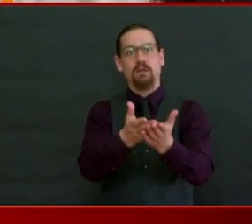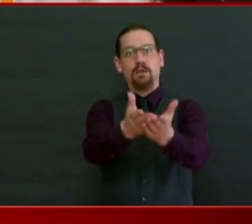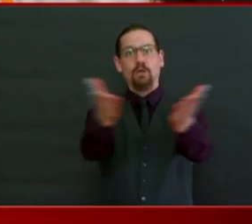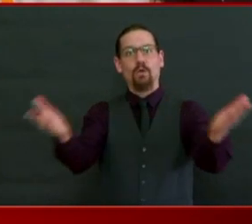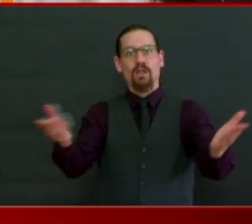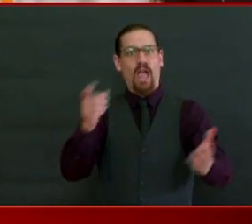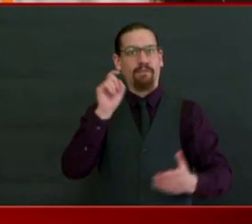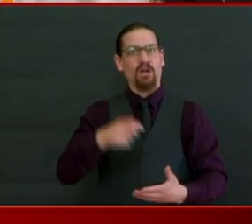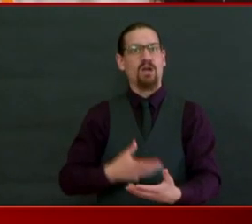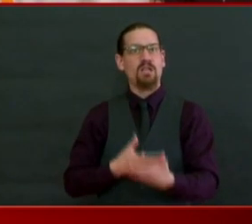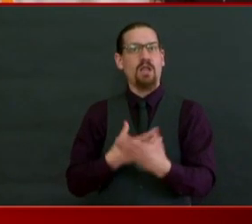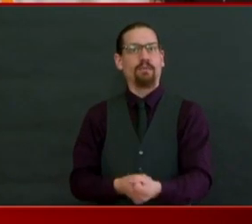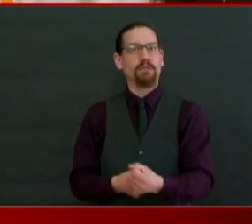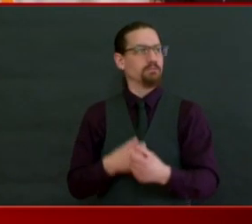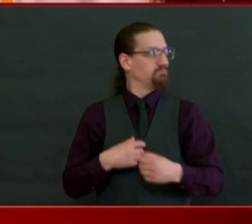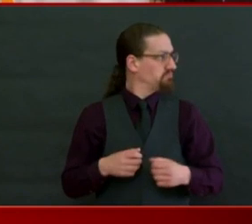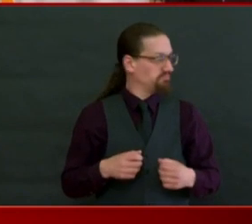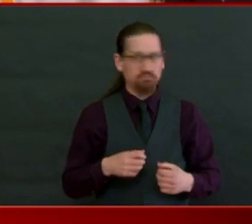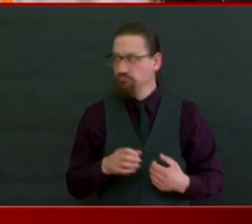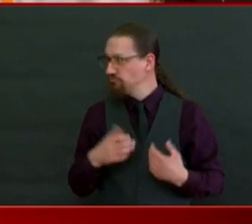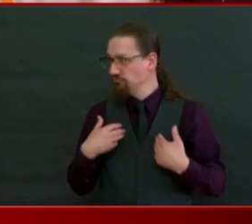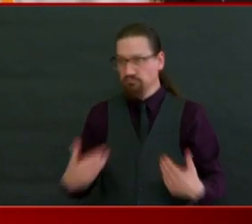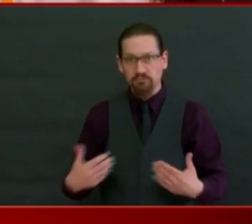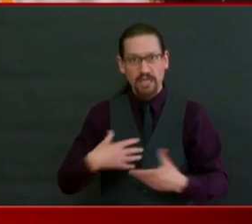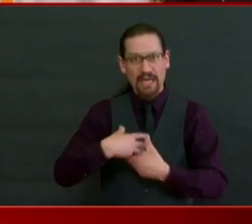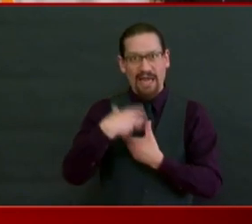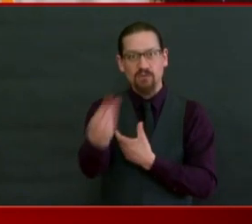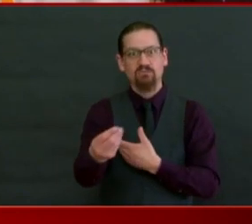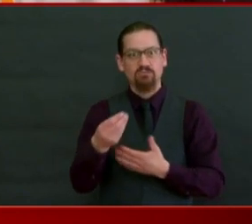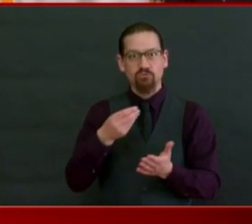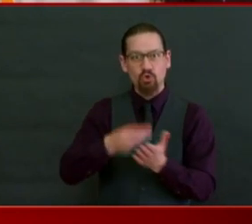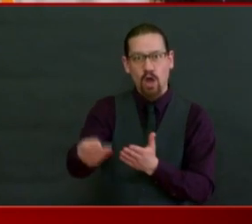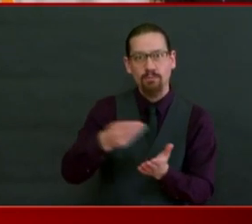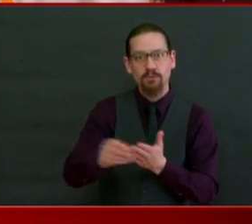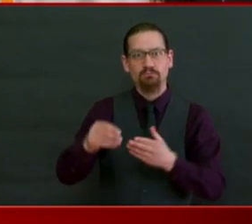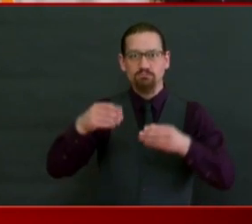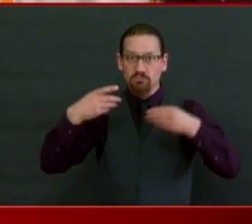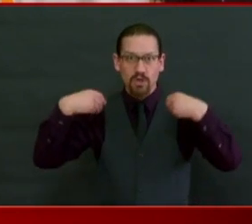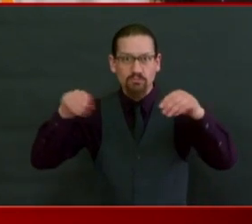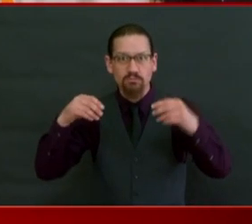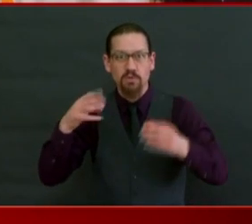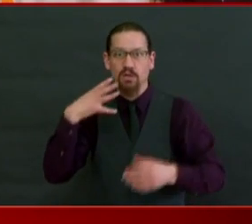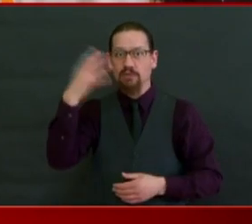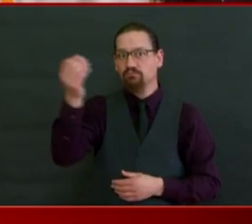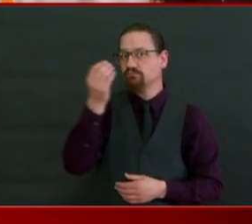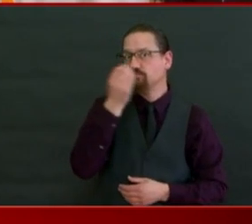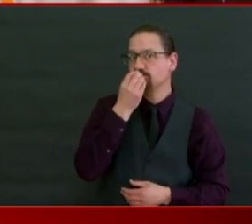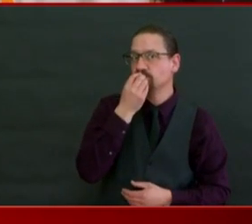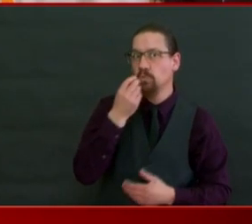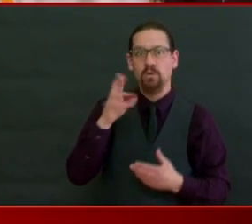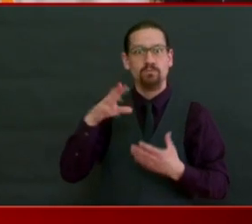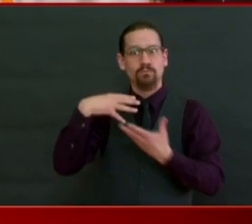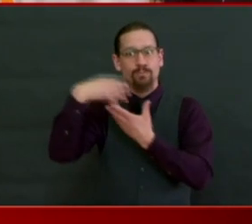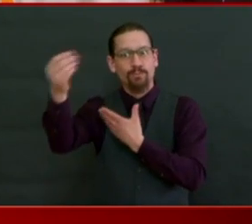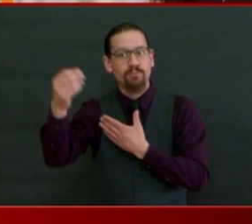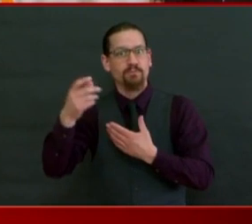PEOPLE HAVE TO HAVE CONFIDENCE TO COME OUT OF THEIR HOUSE AND GO SHOPPING OR GO TO RESTAURANTS.